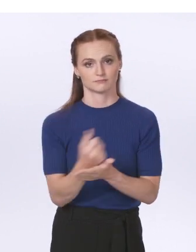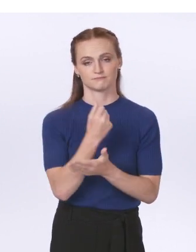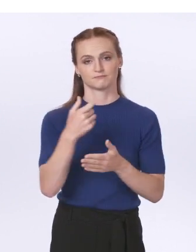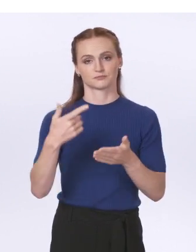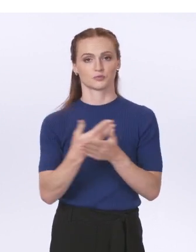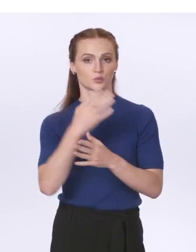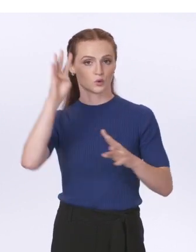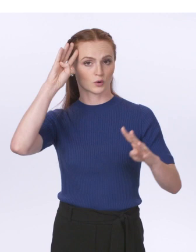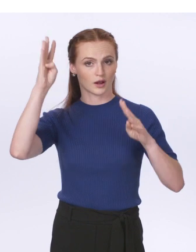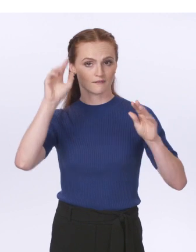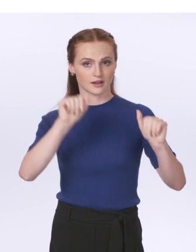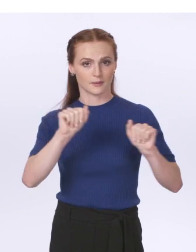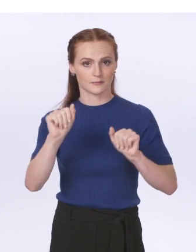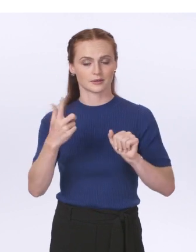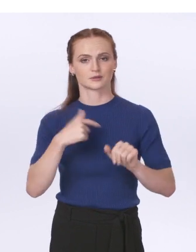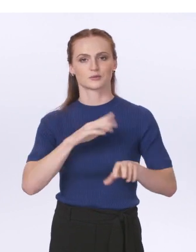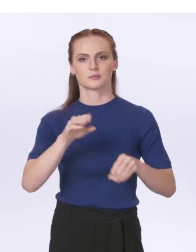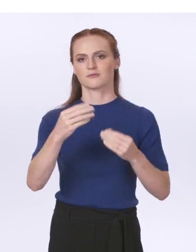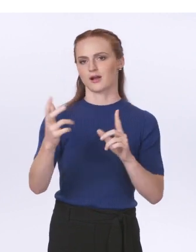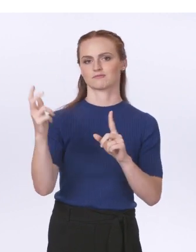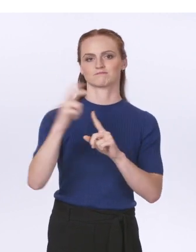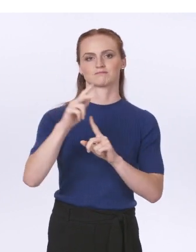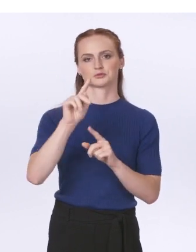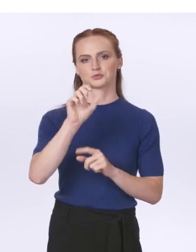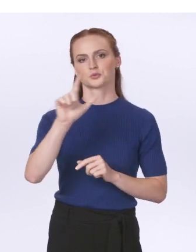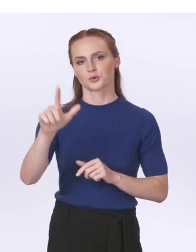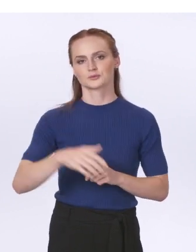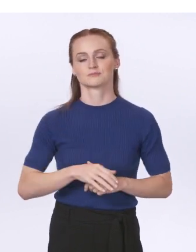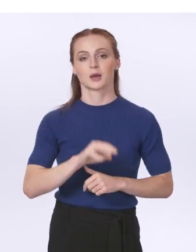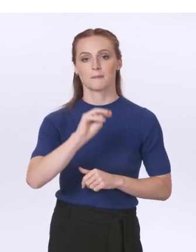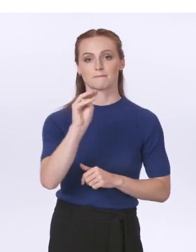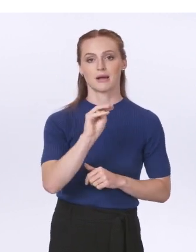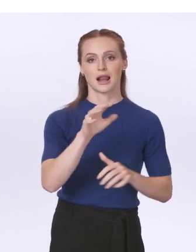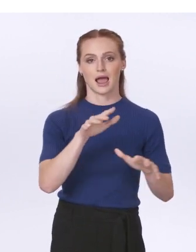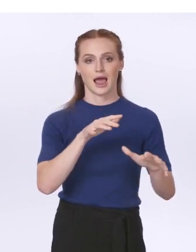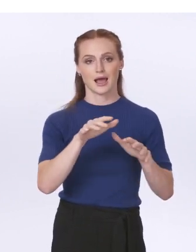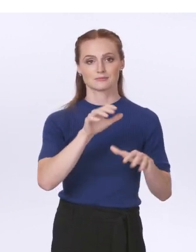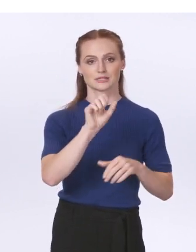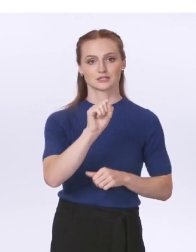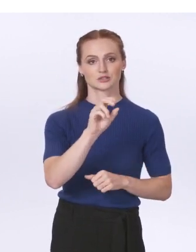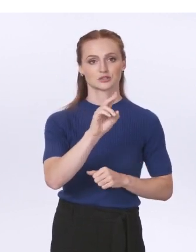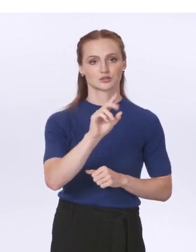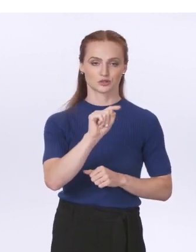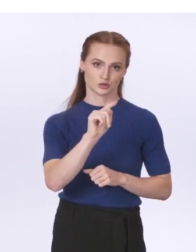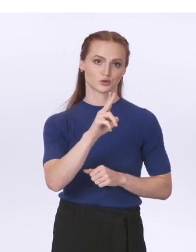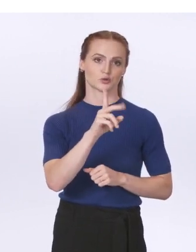we provide state-of-the-art tools: Meta Haptics Studio and Meta Haptics SDK.